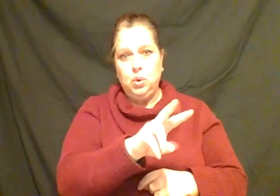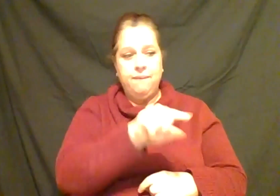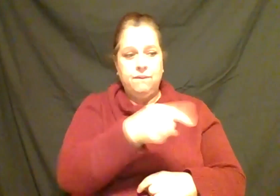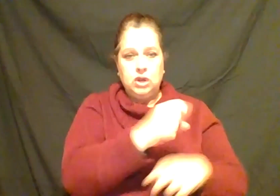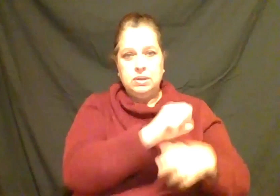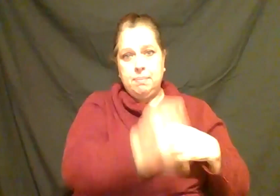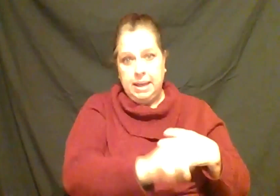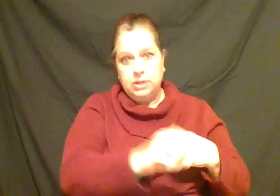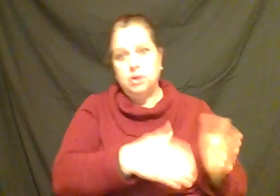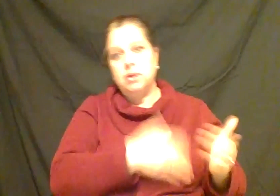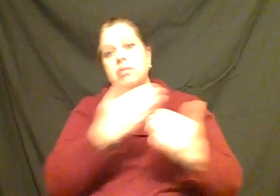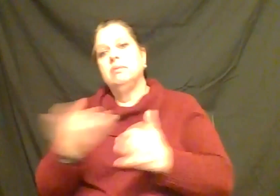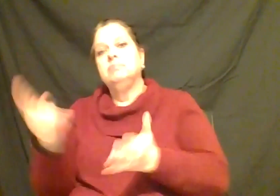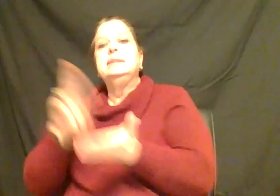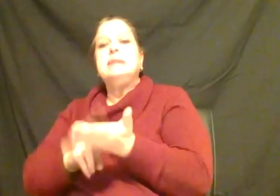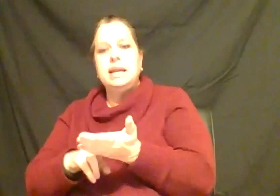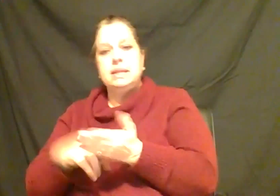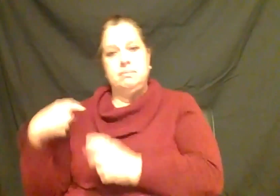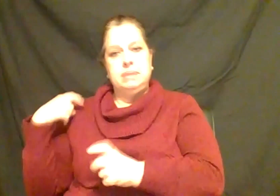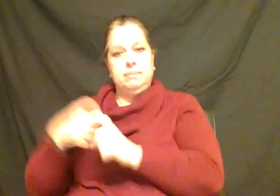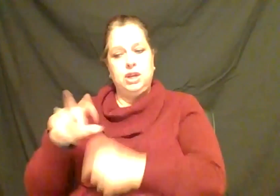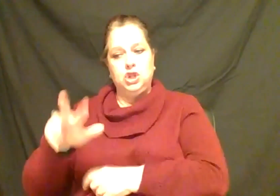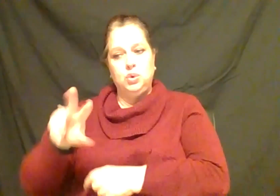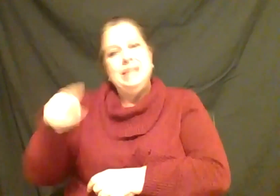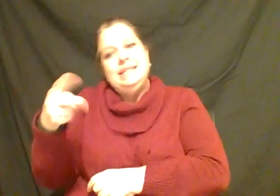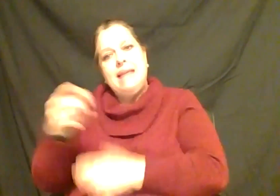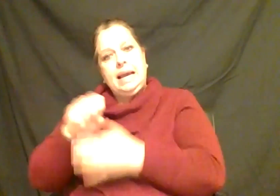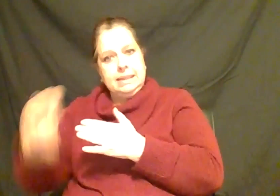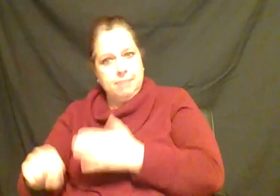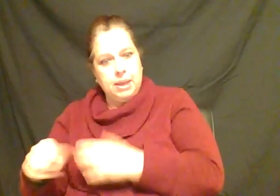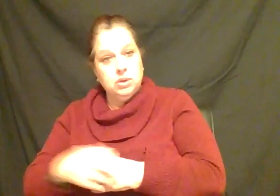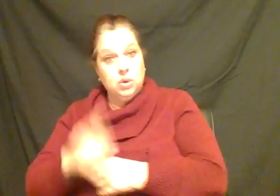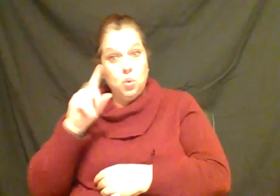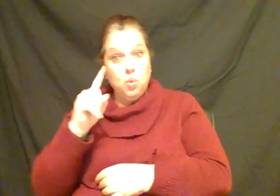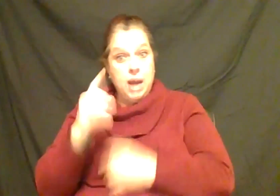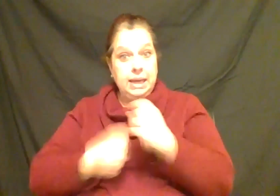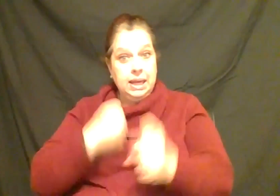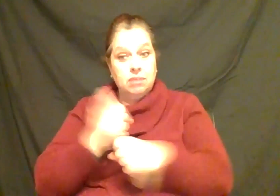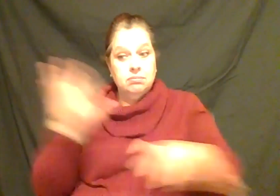then signs up for spanish three second term and in one year has completed their advanced diploma